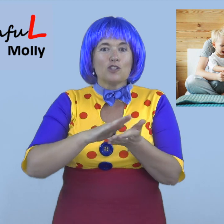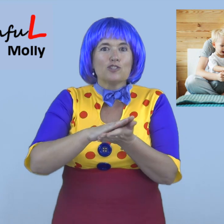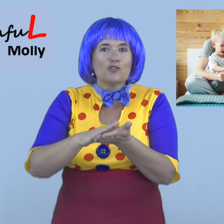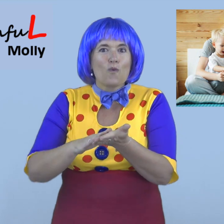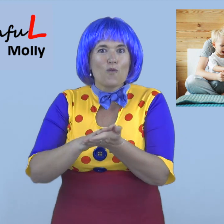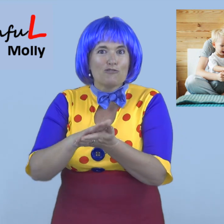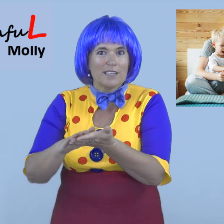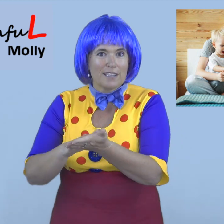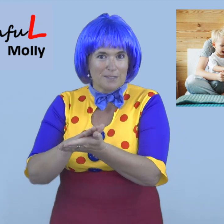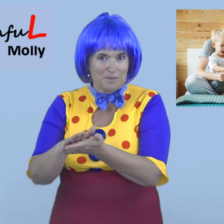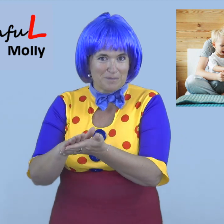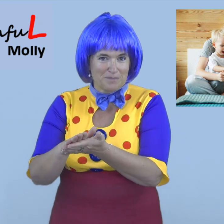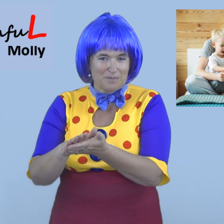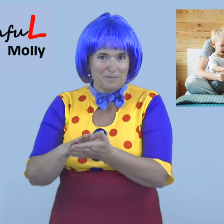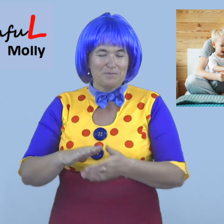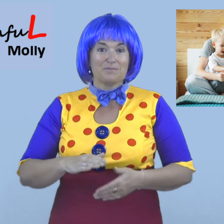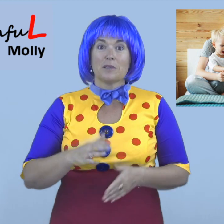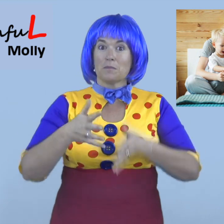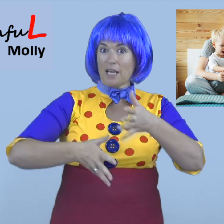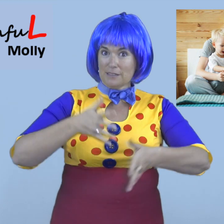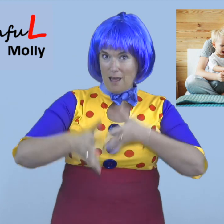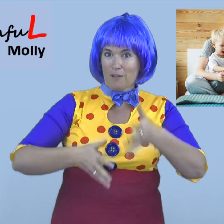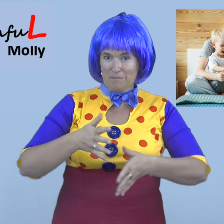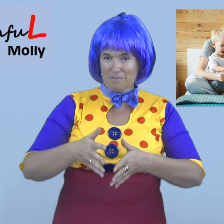Story In BSL